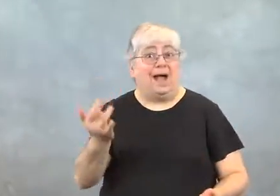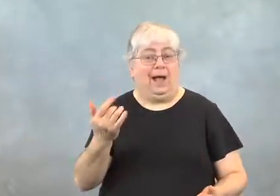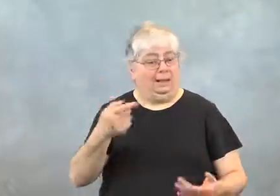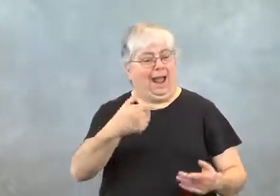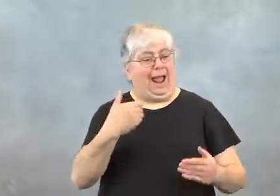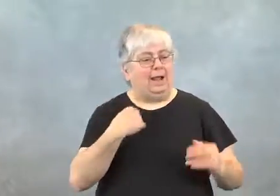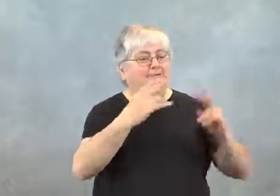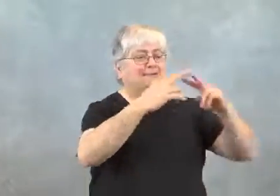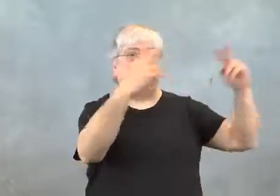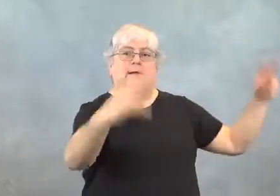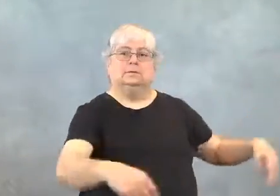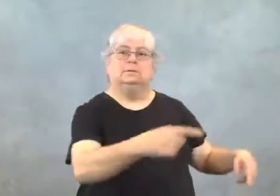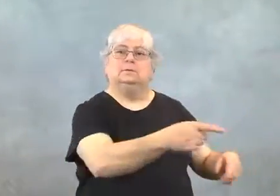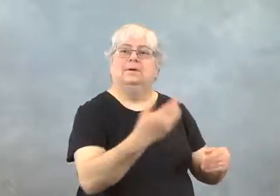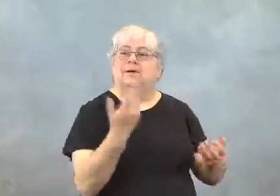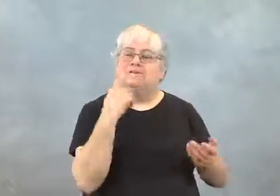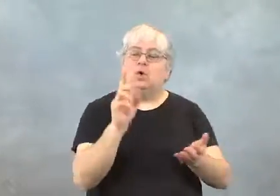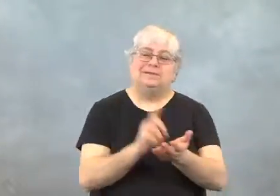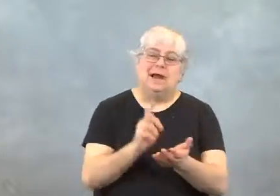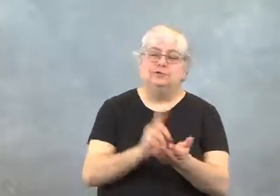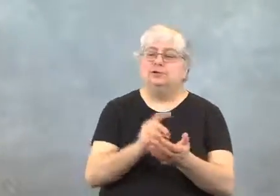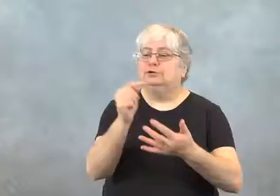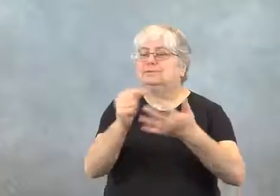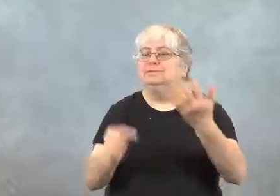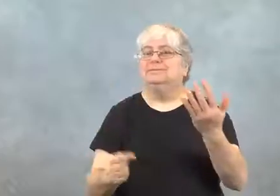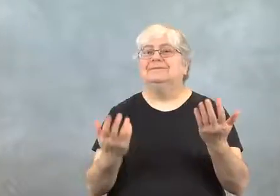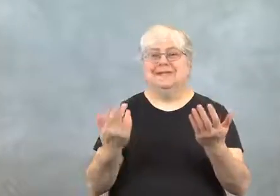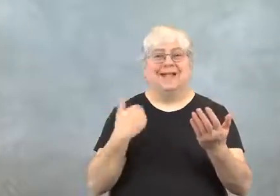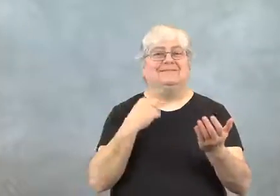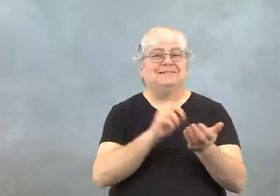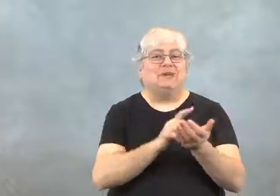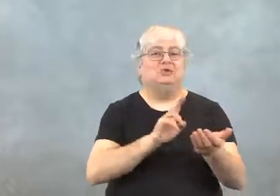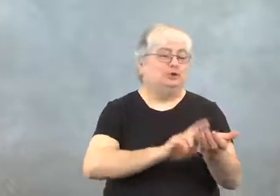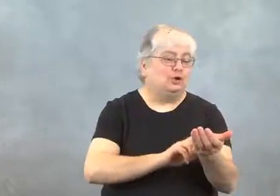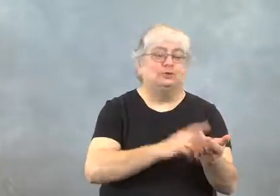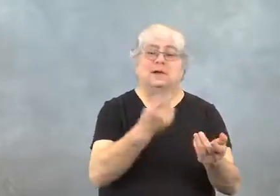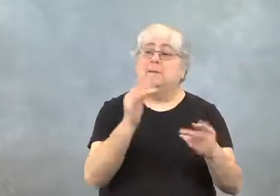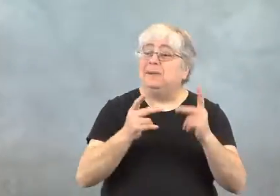A medical tent was stationed there with doctors and medical personnel.